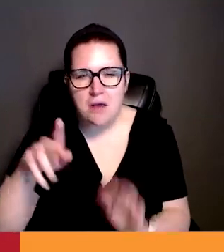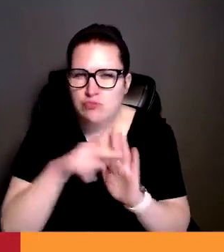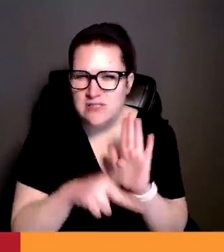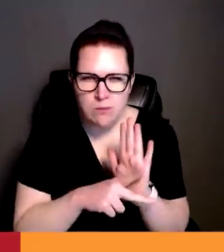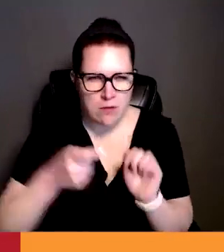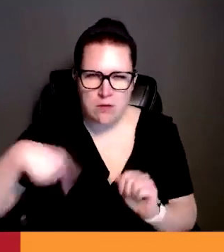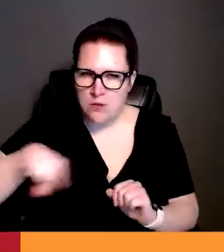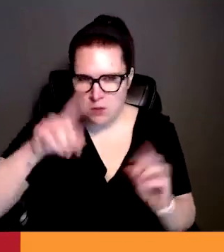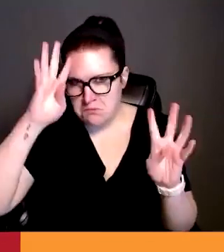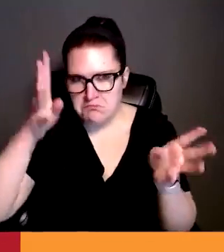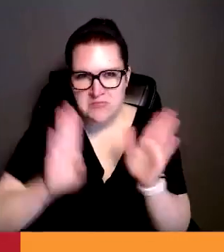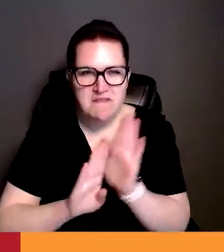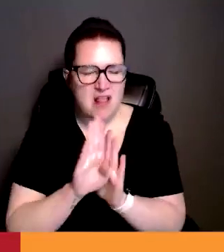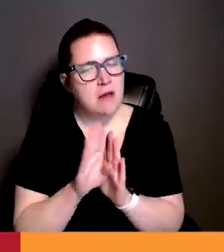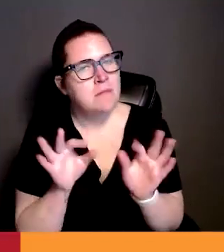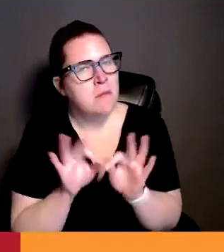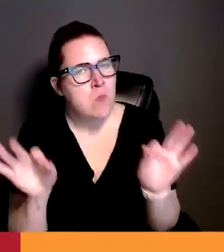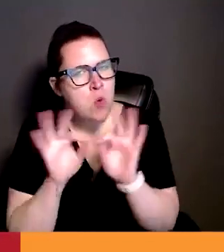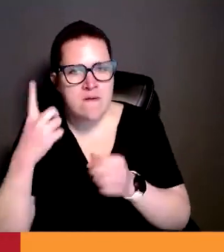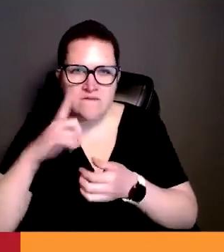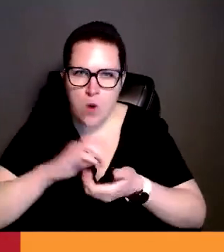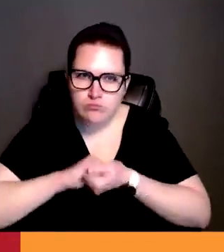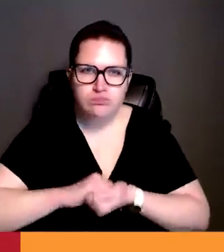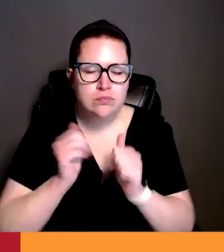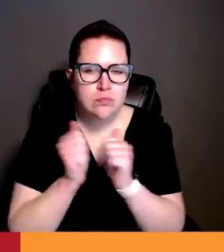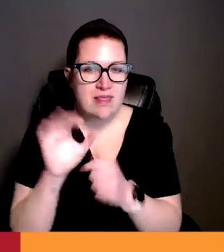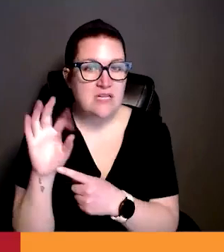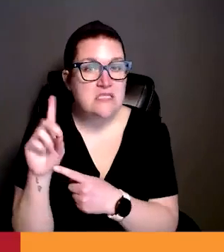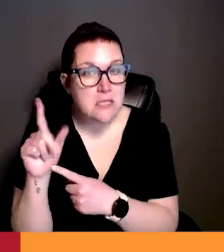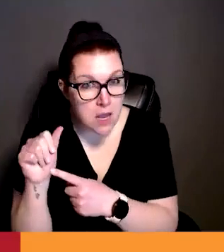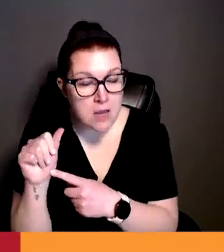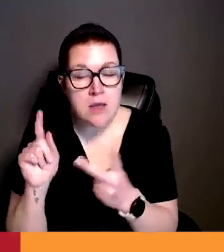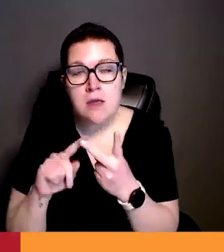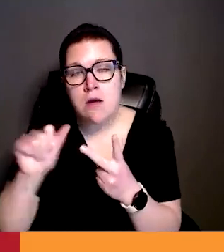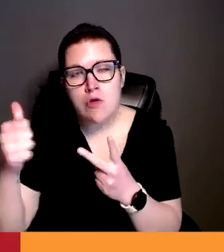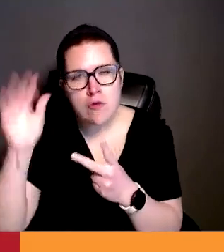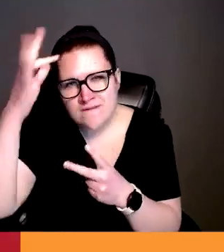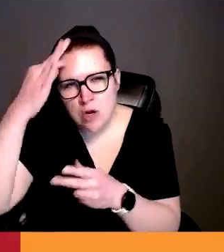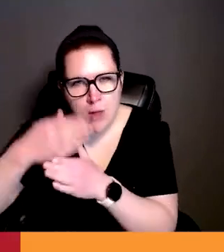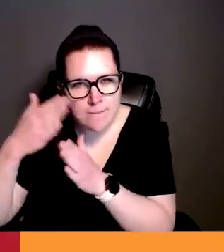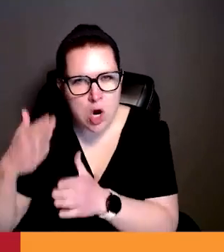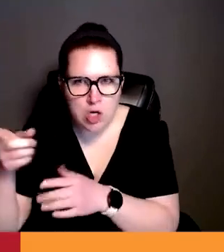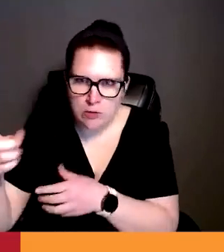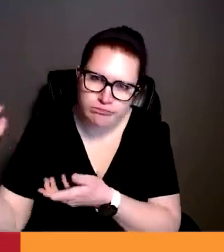This is in part through collaboration with the FDA and some of our federal partners who have been doing similar initiatives.